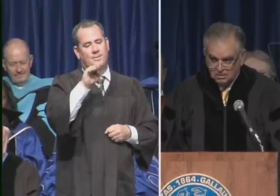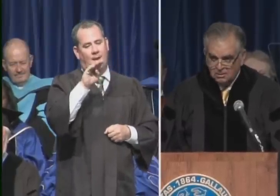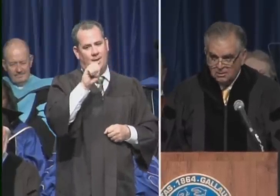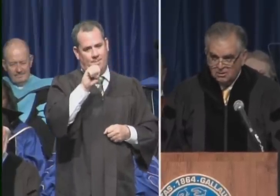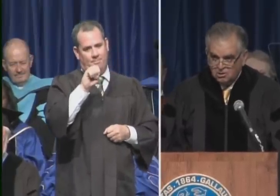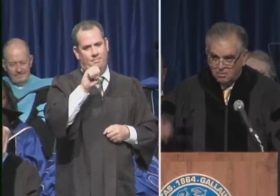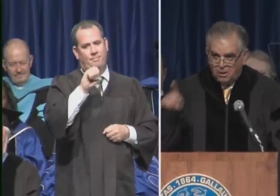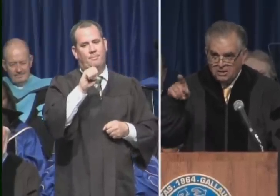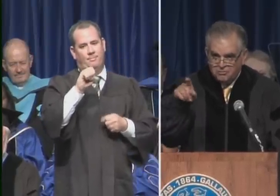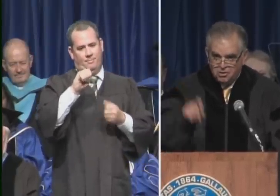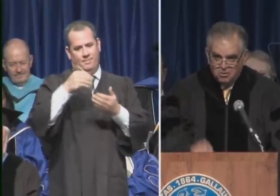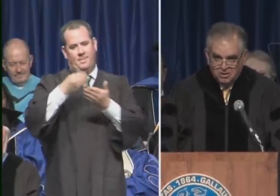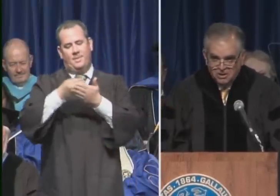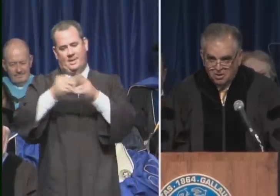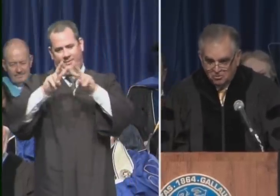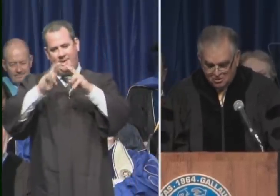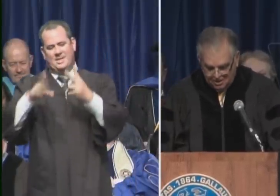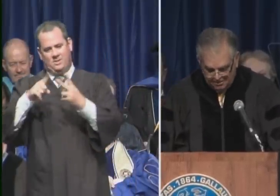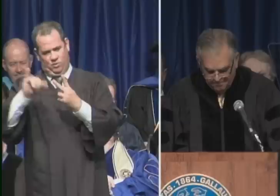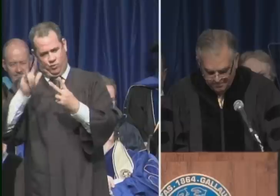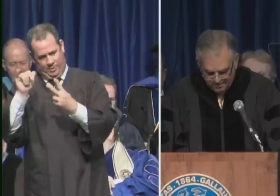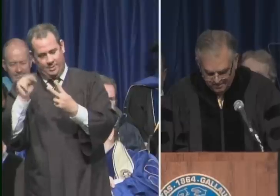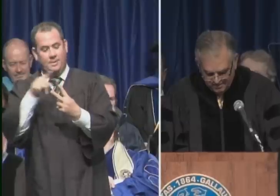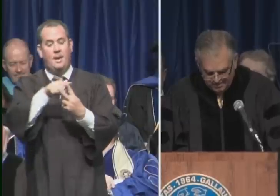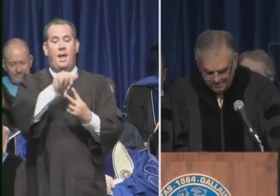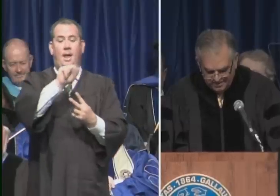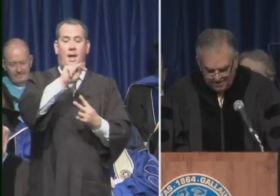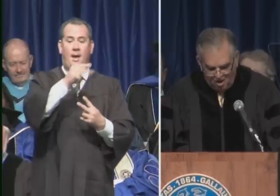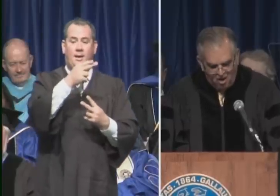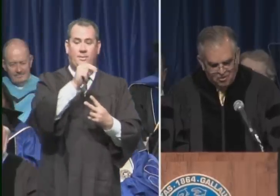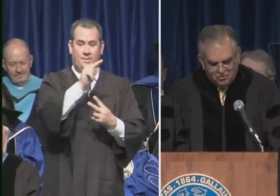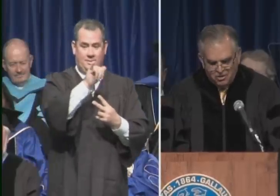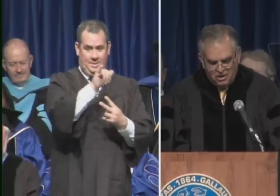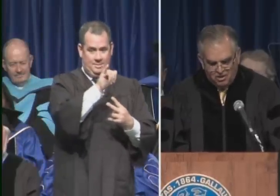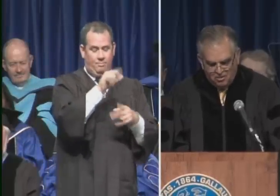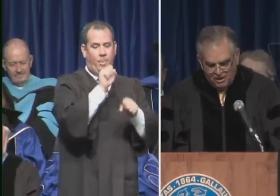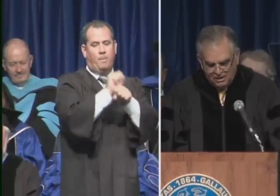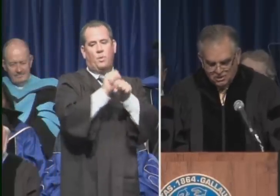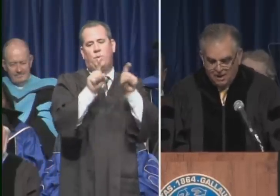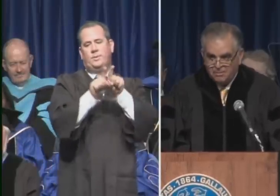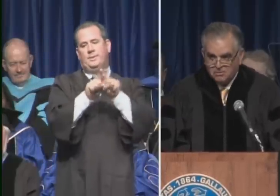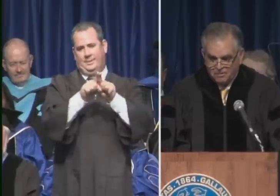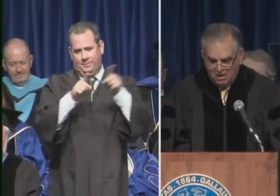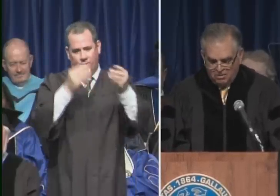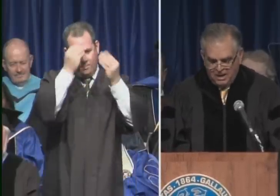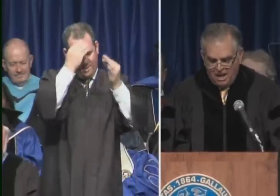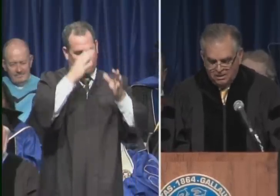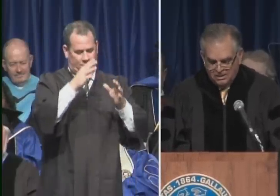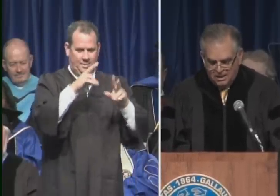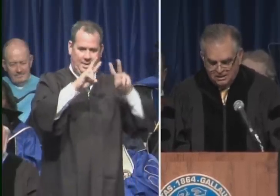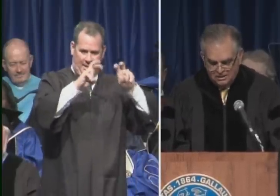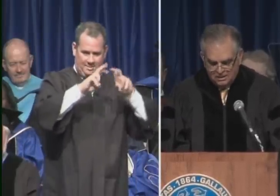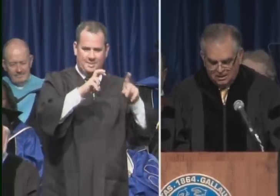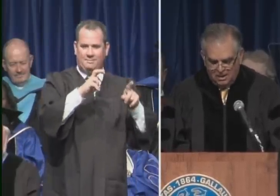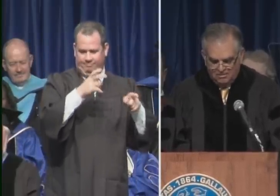There's a place for you at DOT. All three are great examples of how Gallaudet alumni